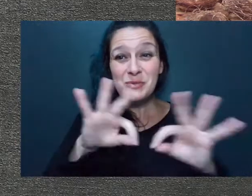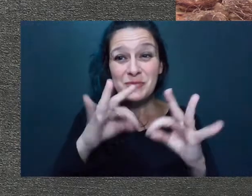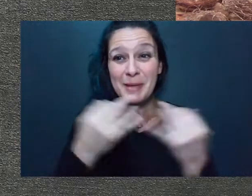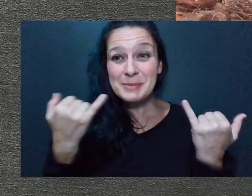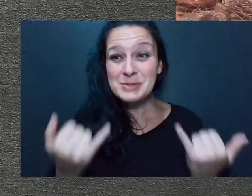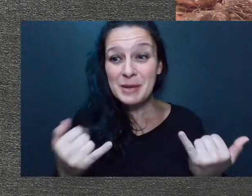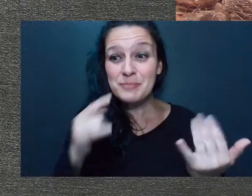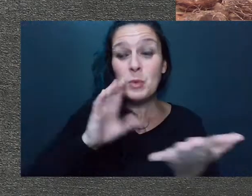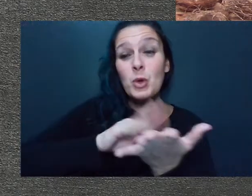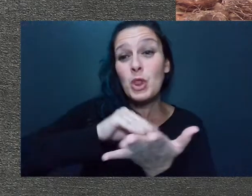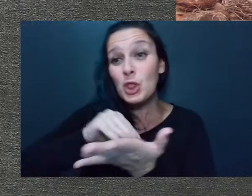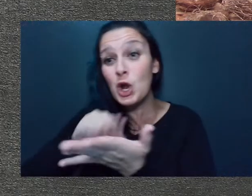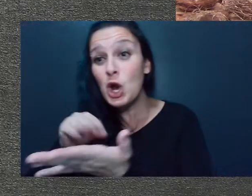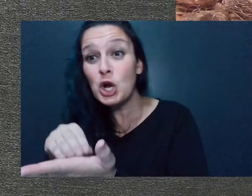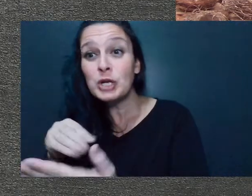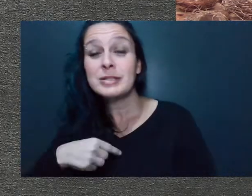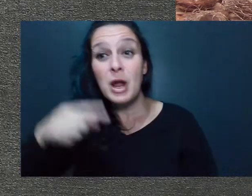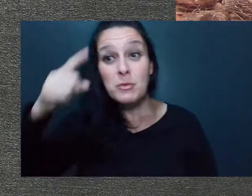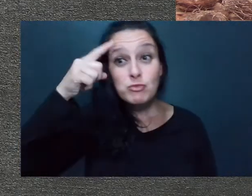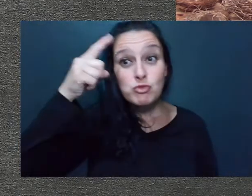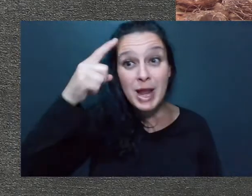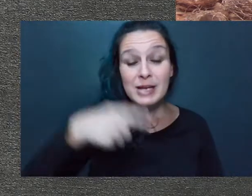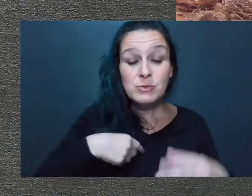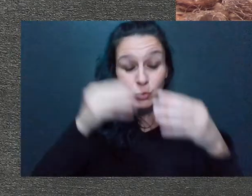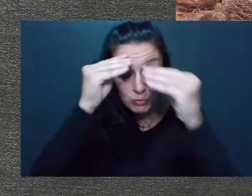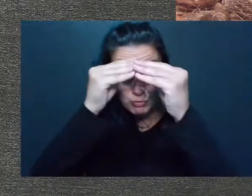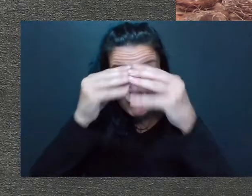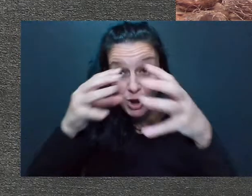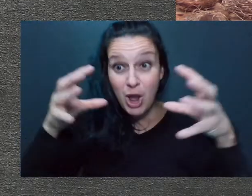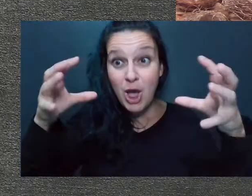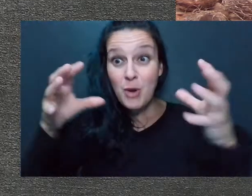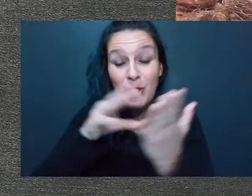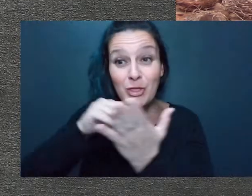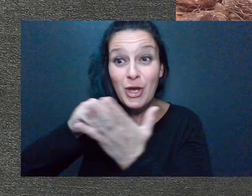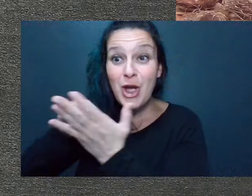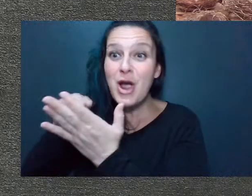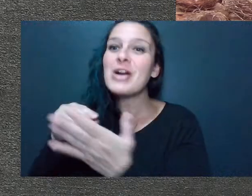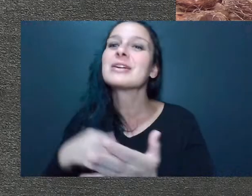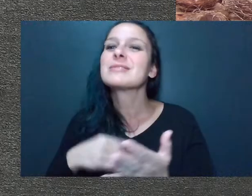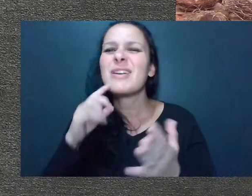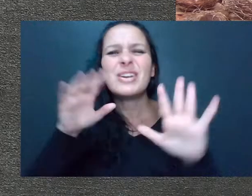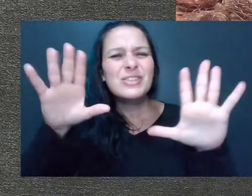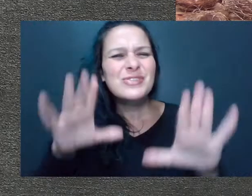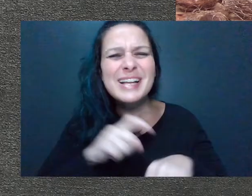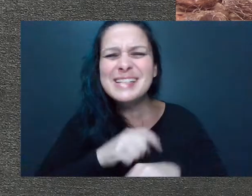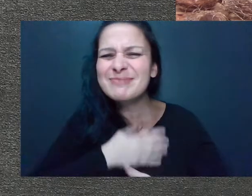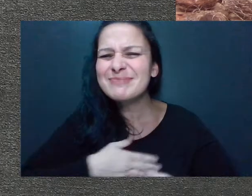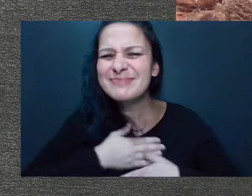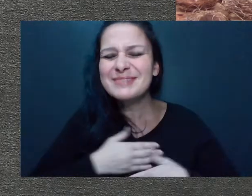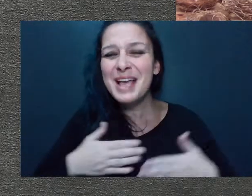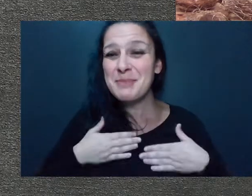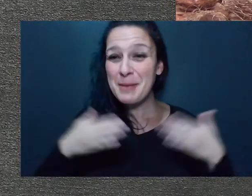while we learn and our brains grow. And we just have a great time. I'm so glad you're here,